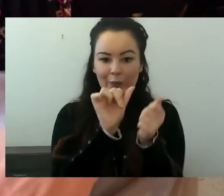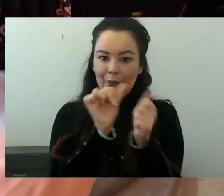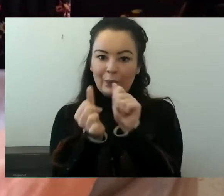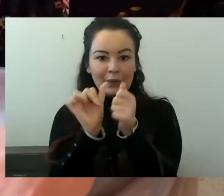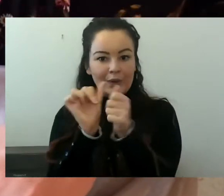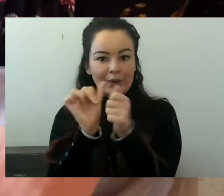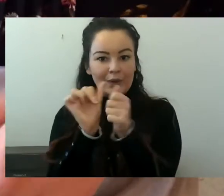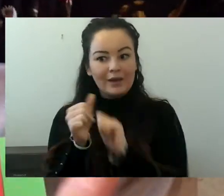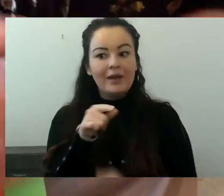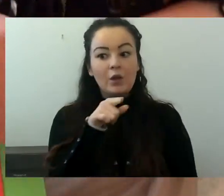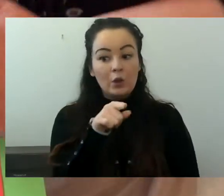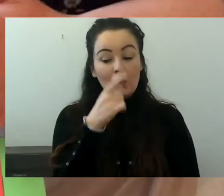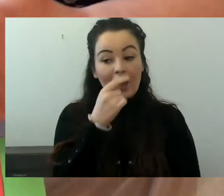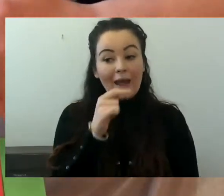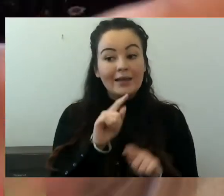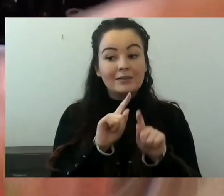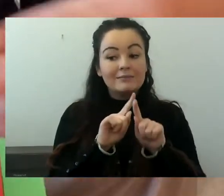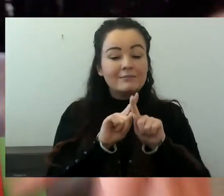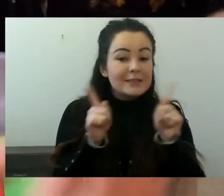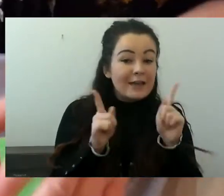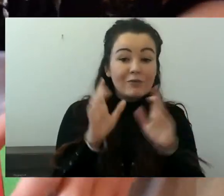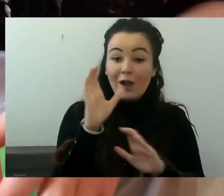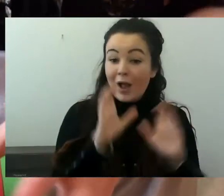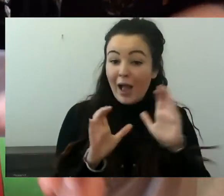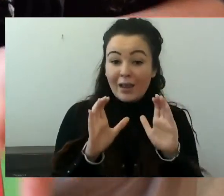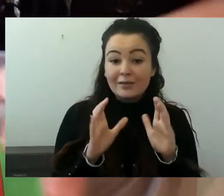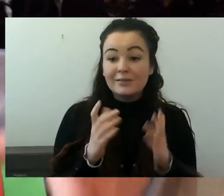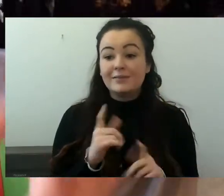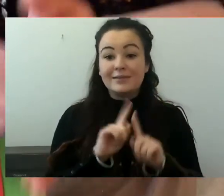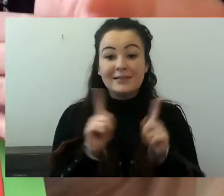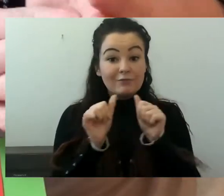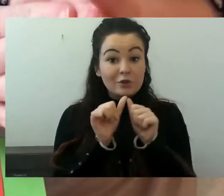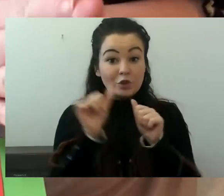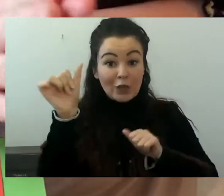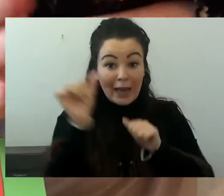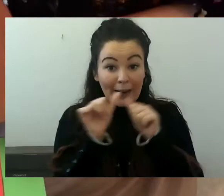blue but if you wanted you could do lots and lots of different colours, different shapes and sizes